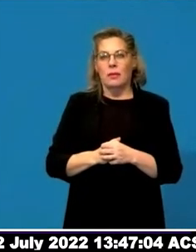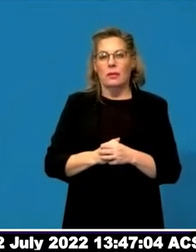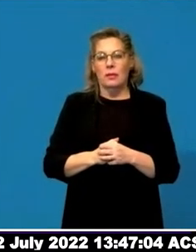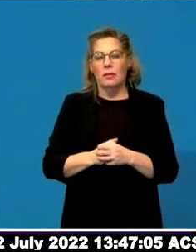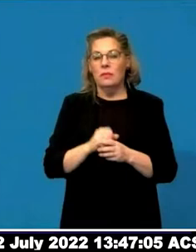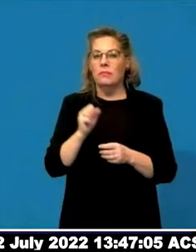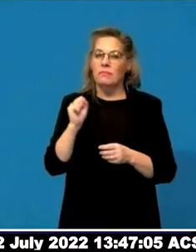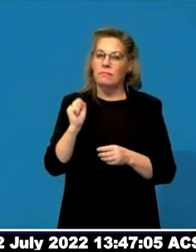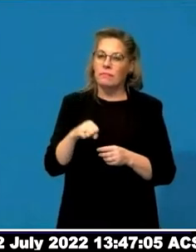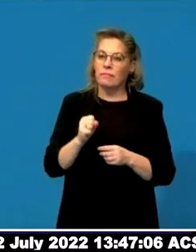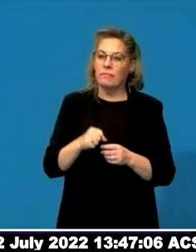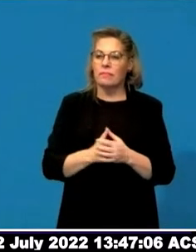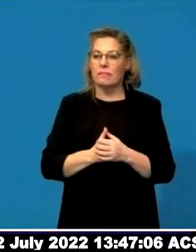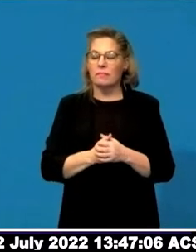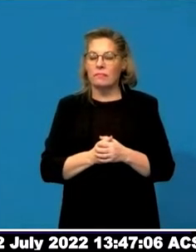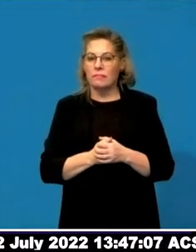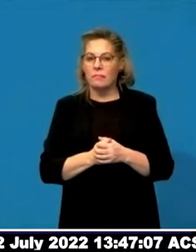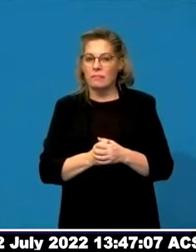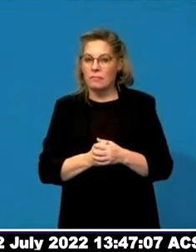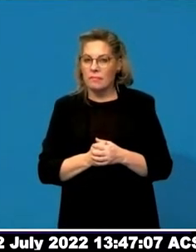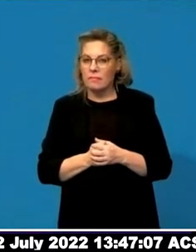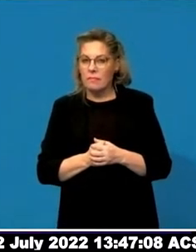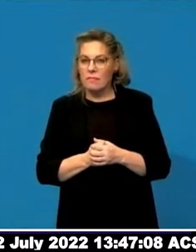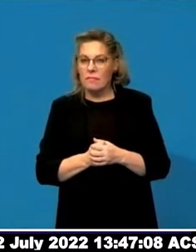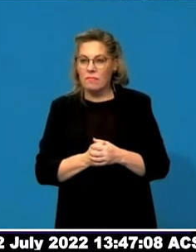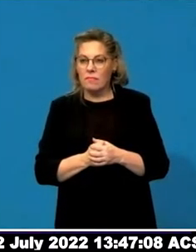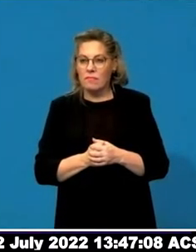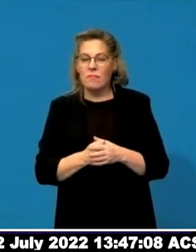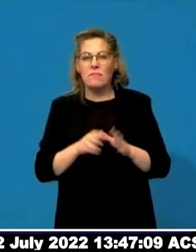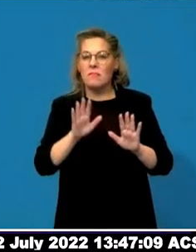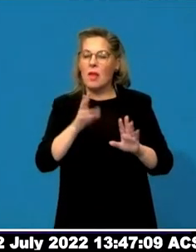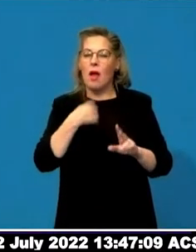we heard about it, because I know the urban people was,